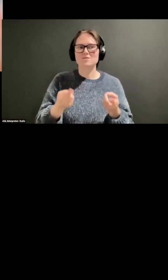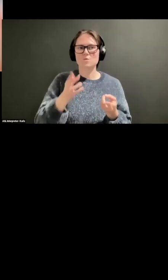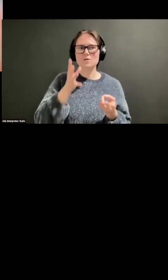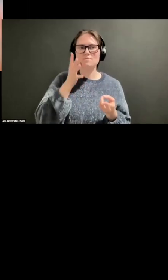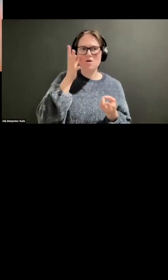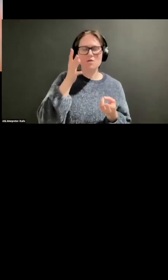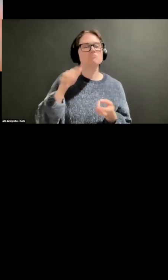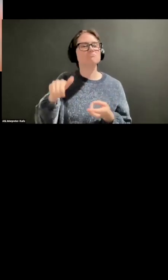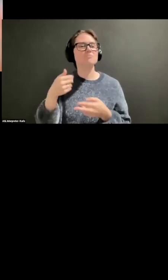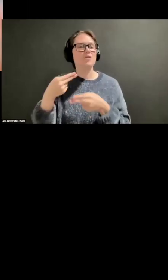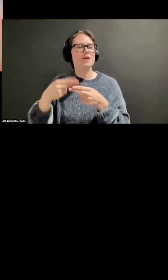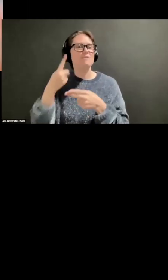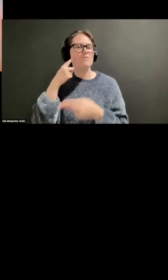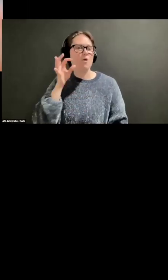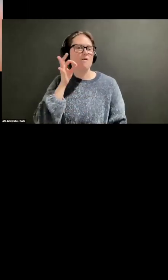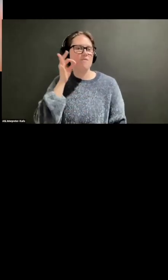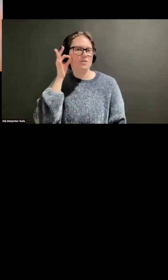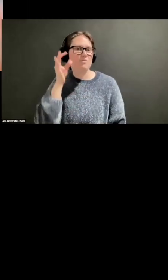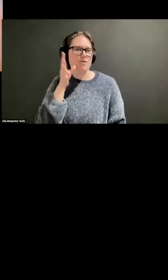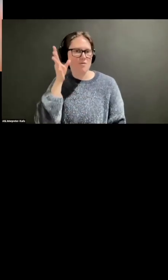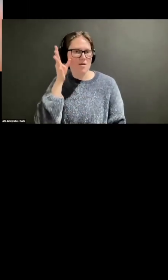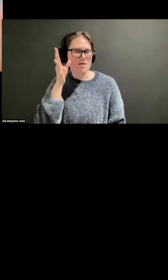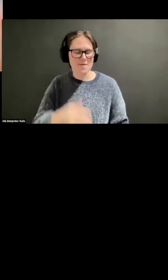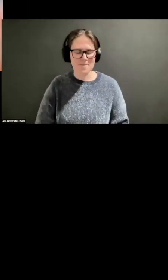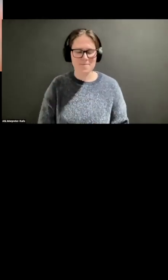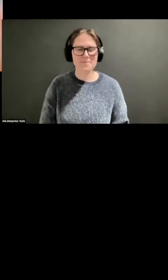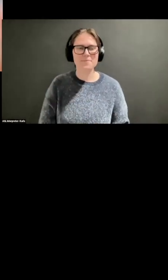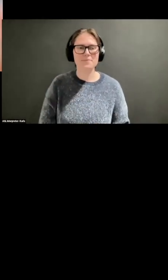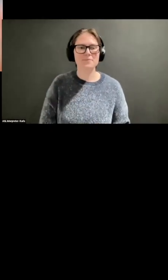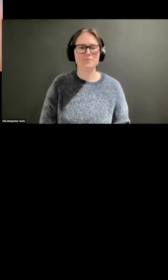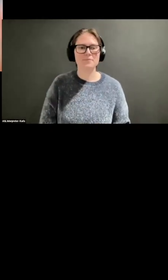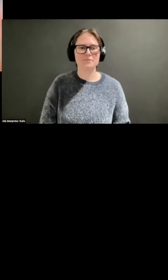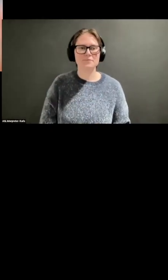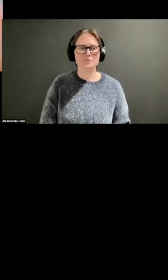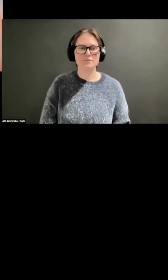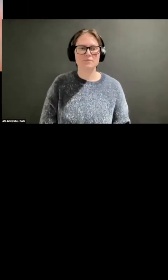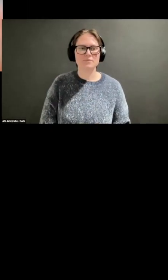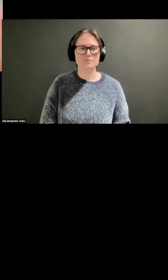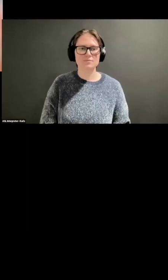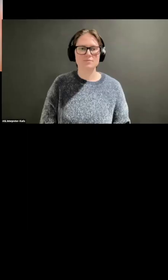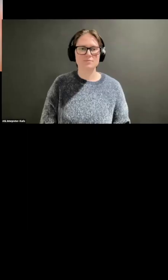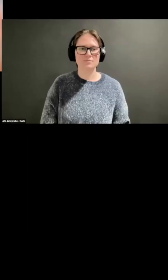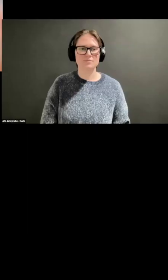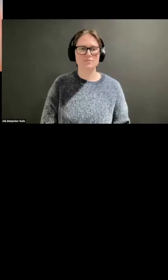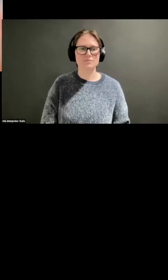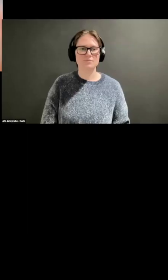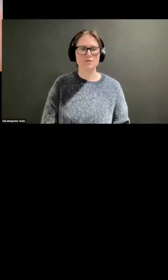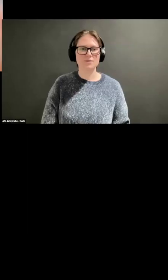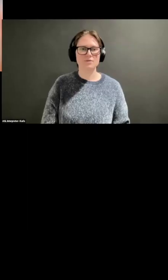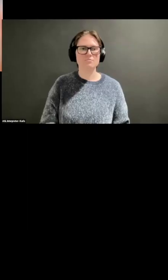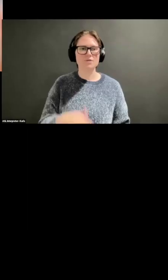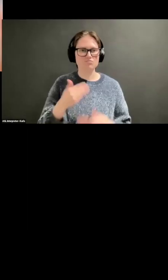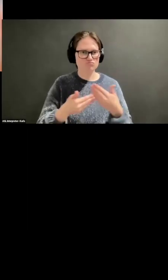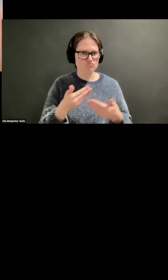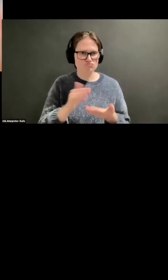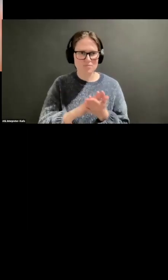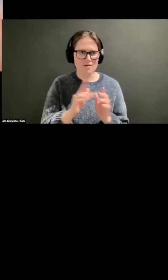through a local foster care agency in my town.